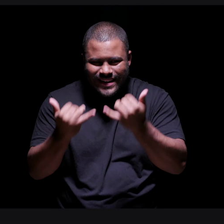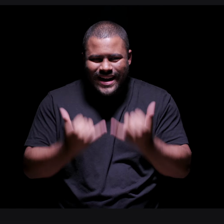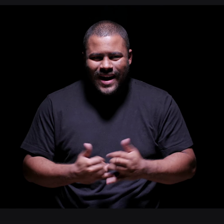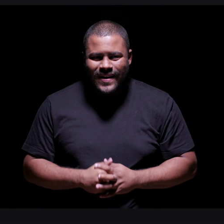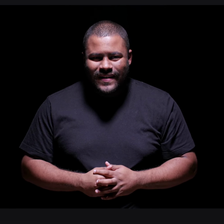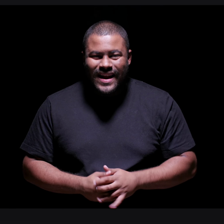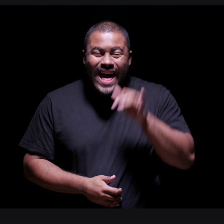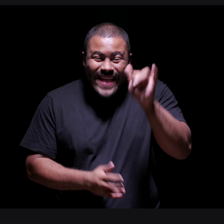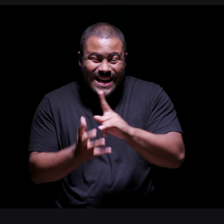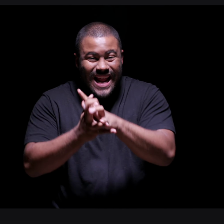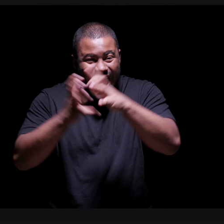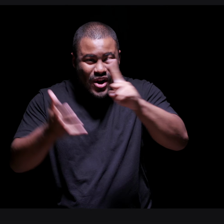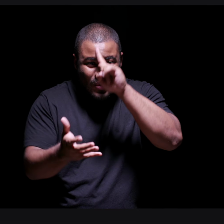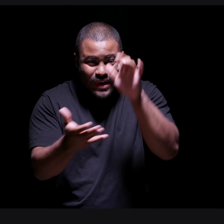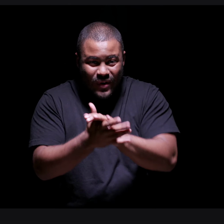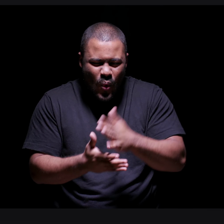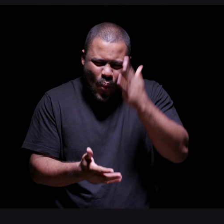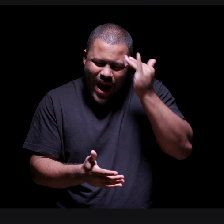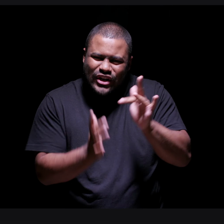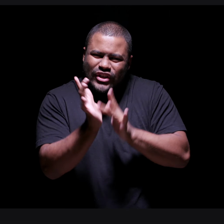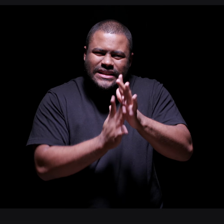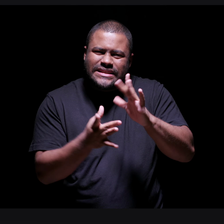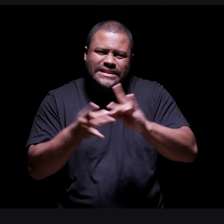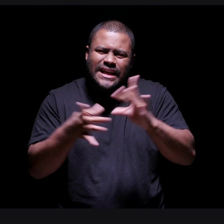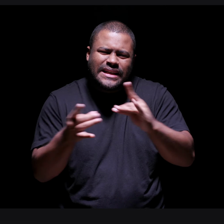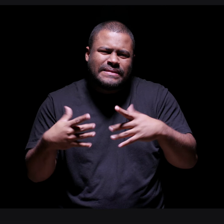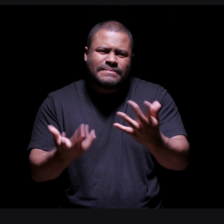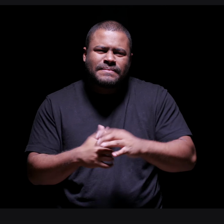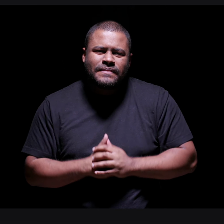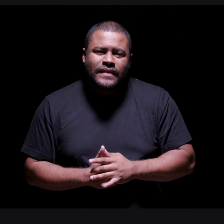Which is a lot to believe, and it’s why Jesus said,